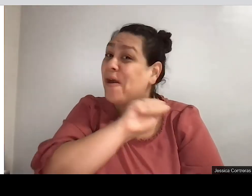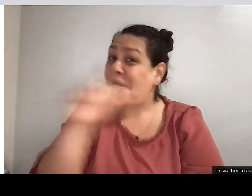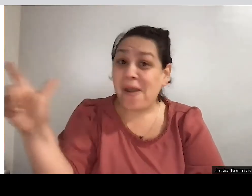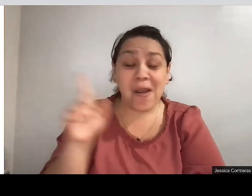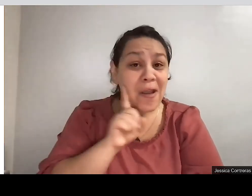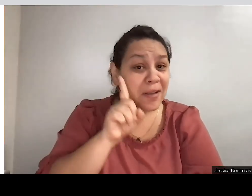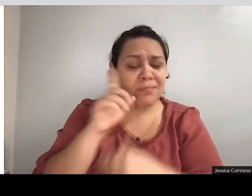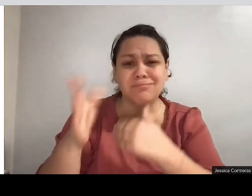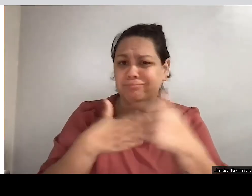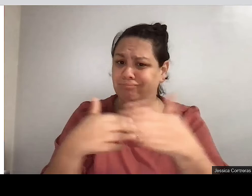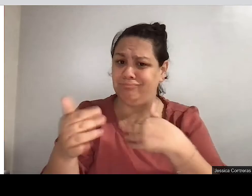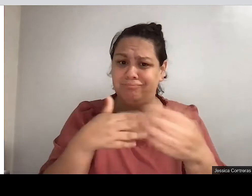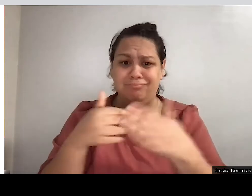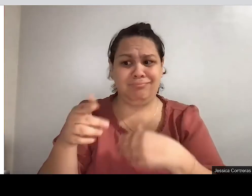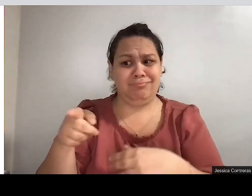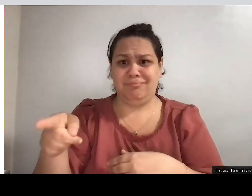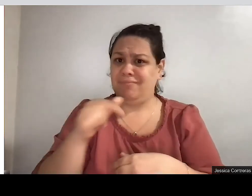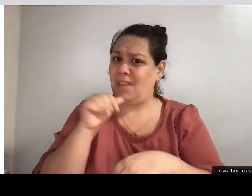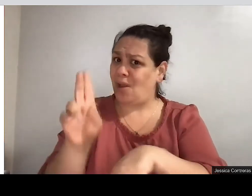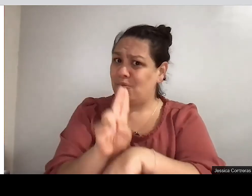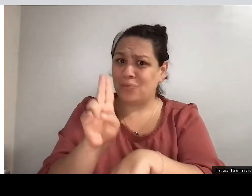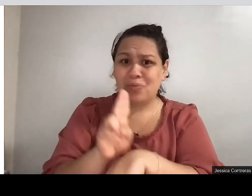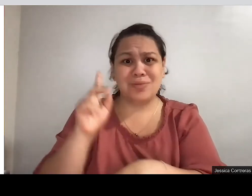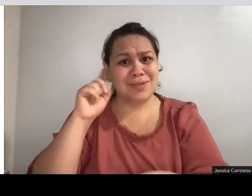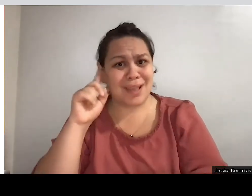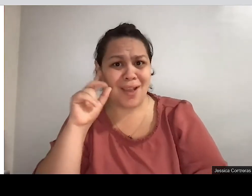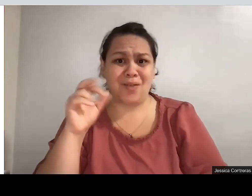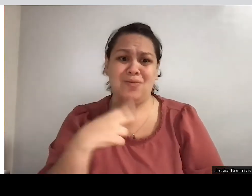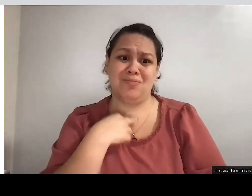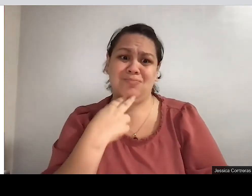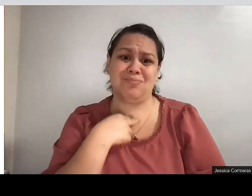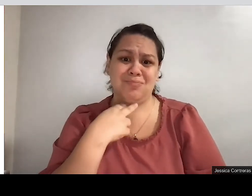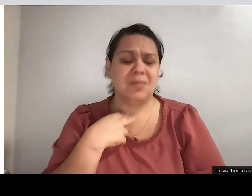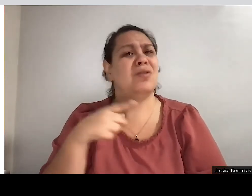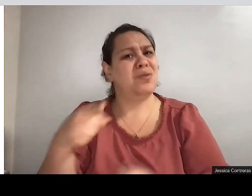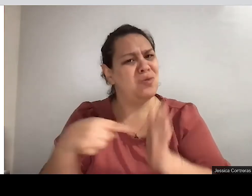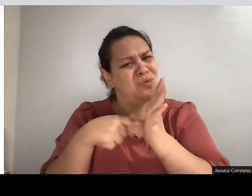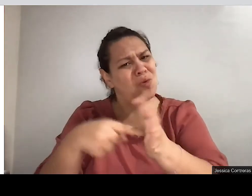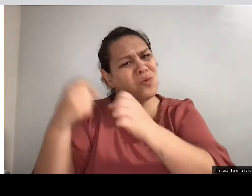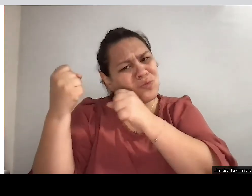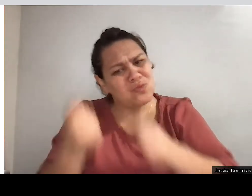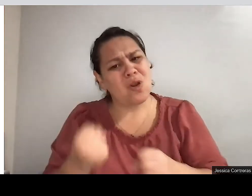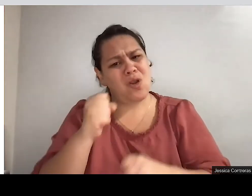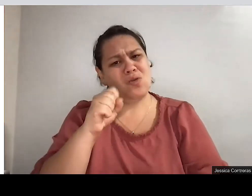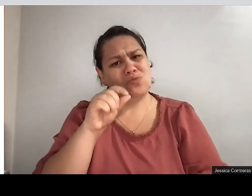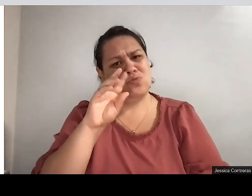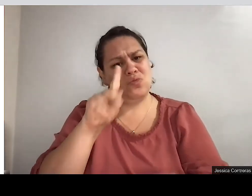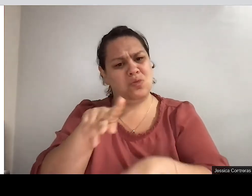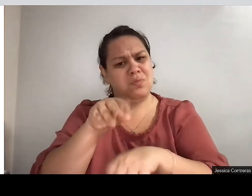Yes, all Deaf participants, even those who didn’t use auditory devices like hearing aids or spoken English,